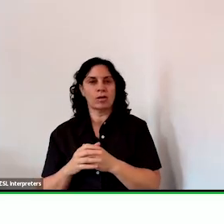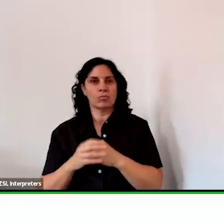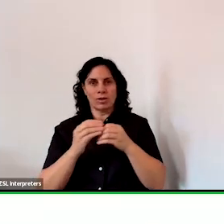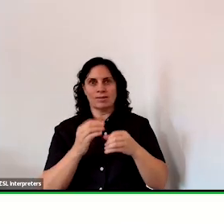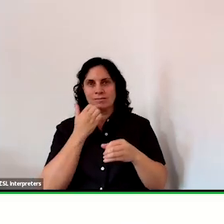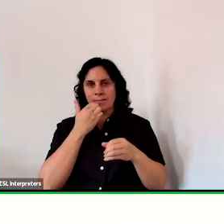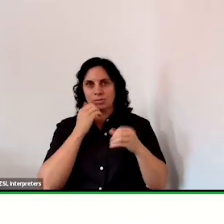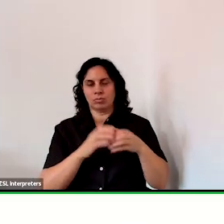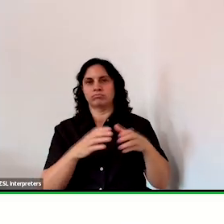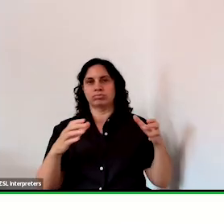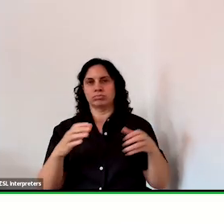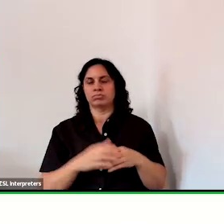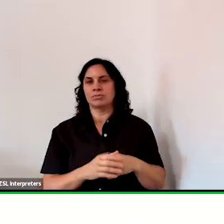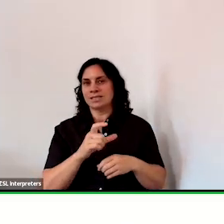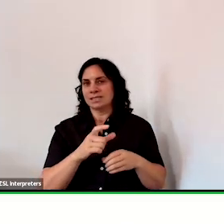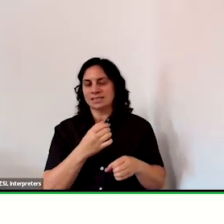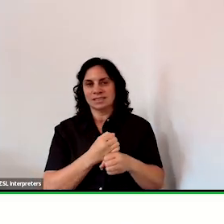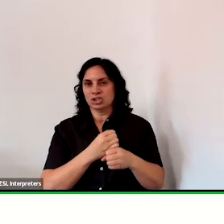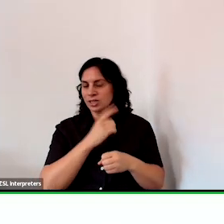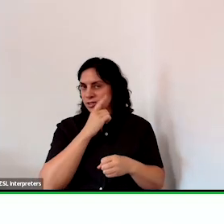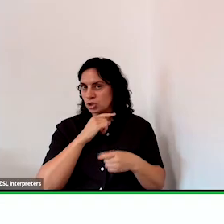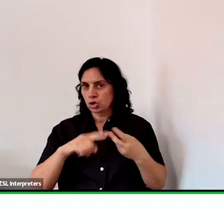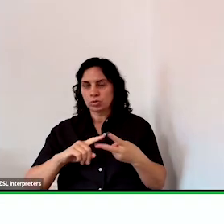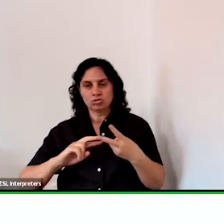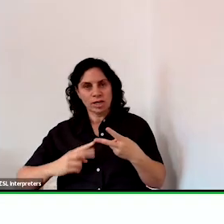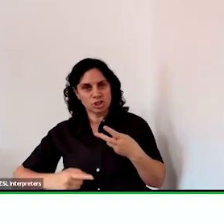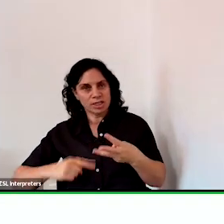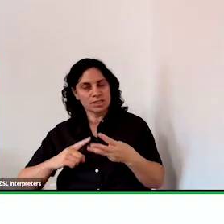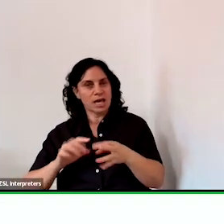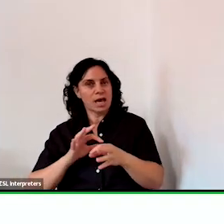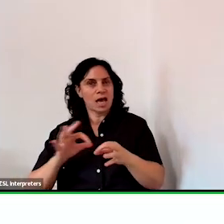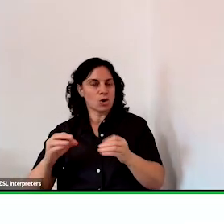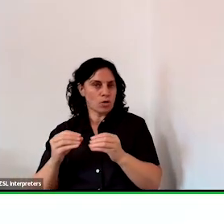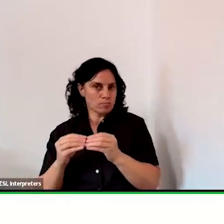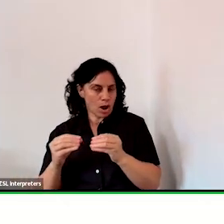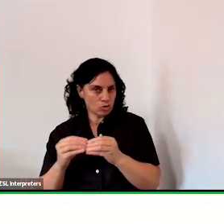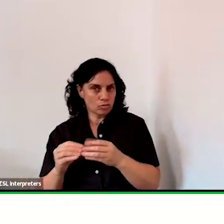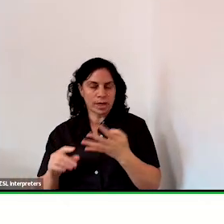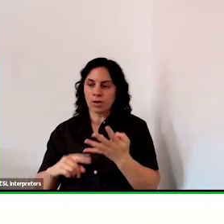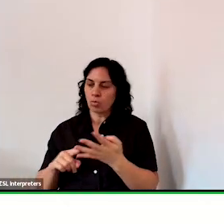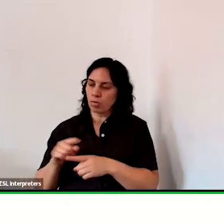So cisgender girls, transgender, non-binary, unsure, and those were identified as having a disability.